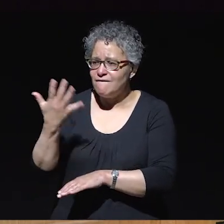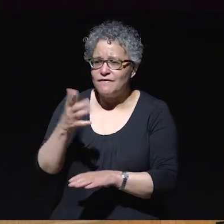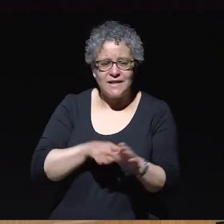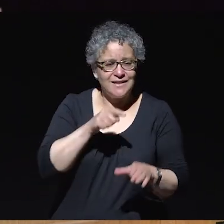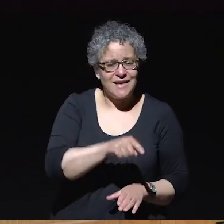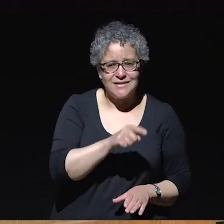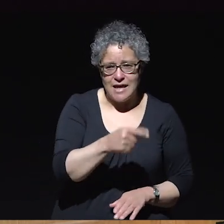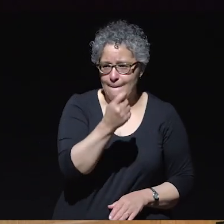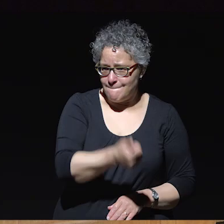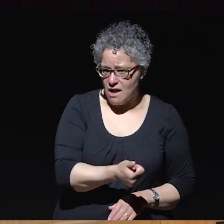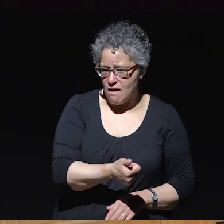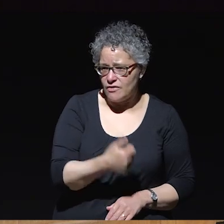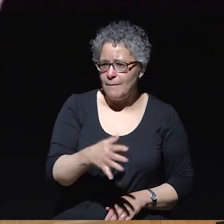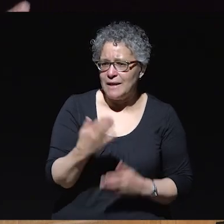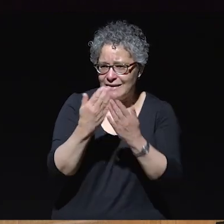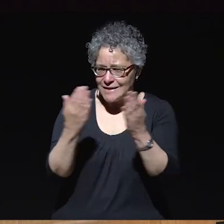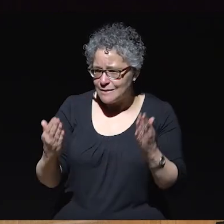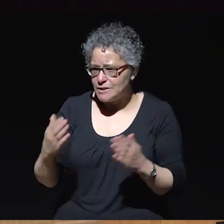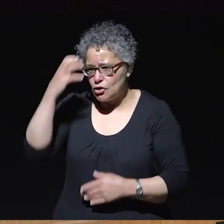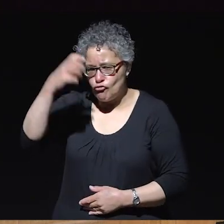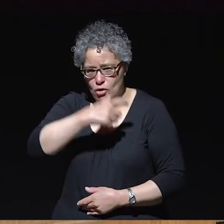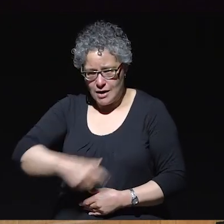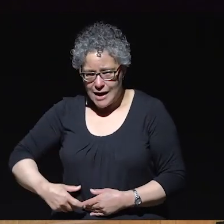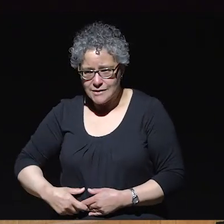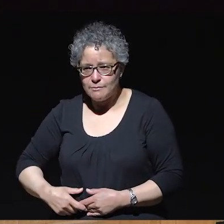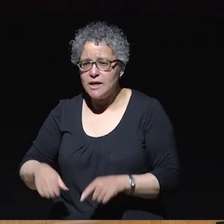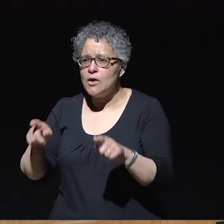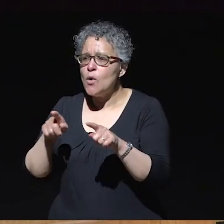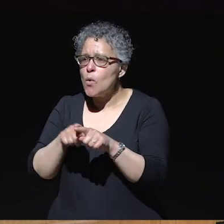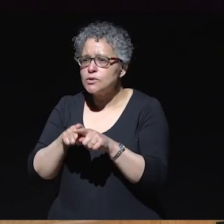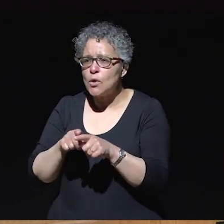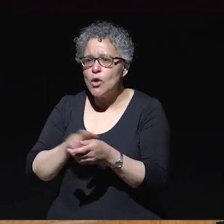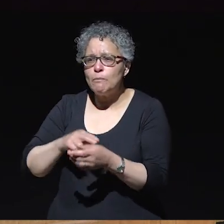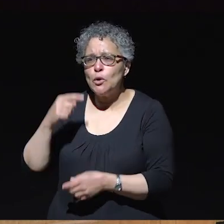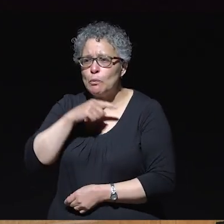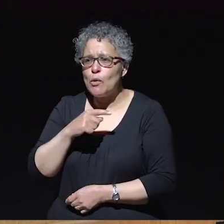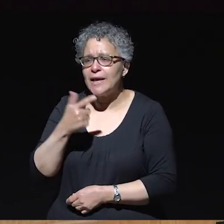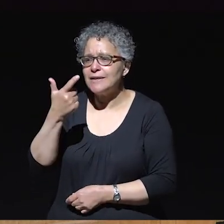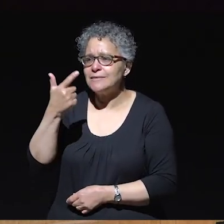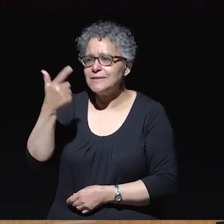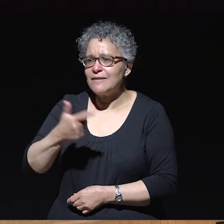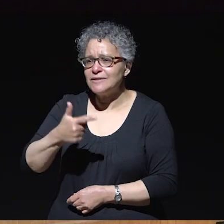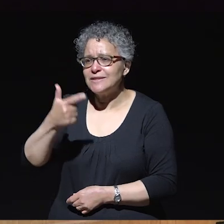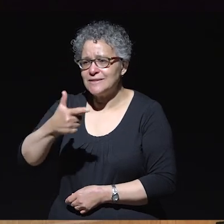he's exhibited at the Royal Academy, including 'The Blue Boy' in 1770, and now he's ready within four years to make that move.